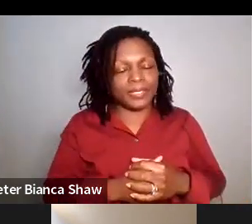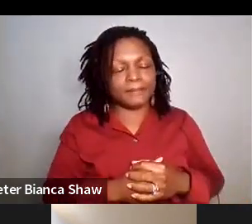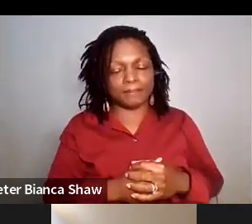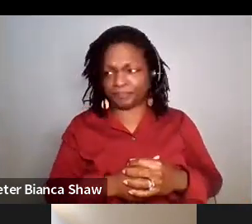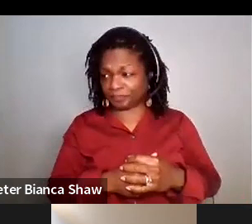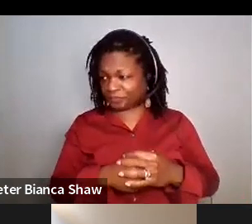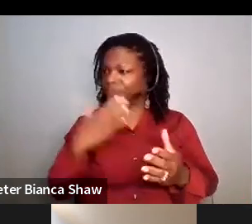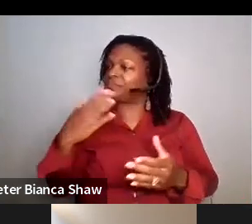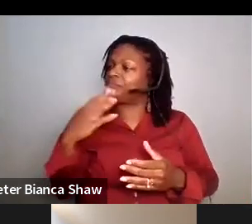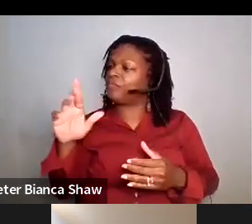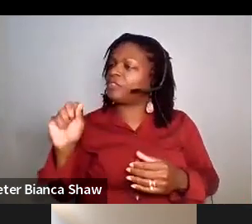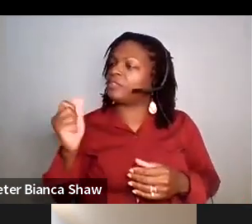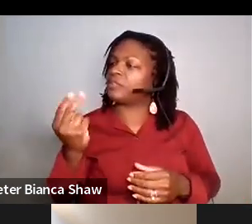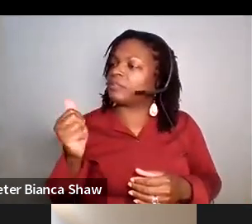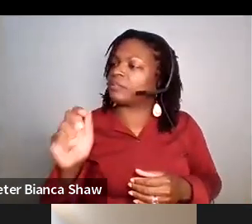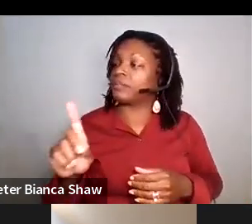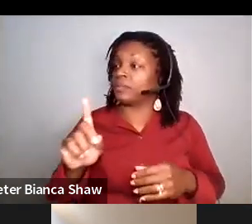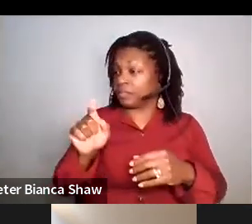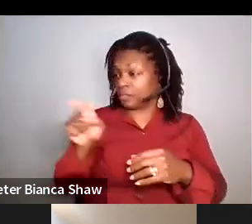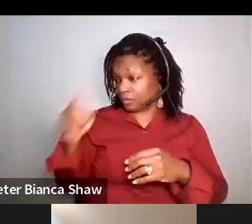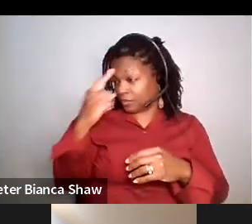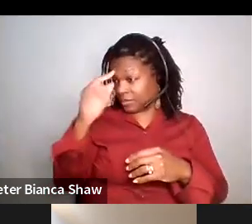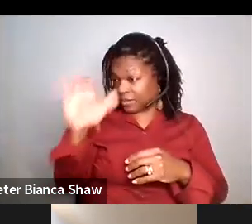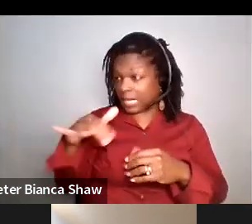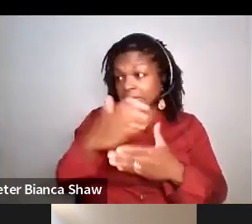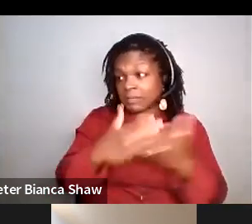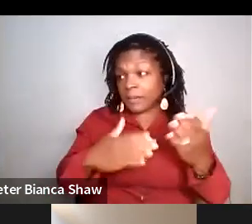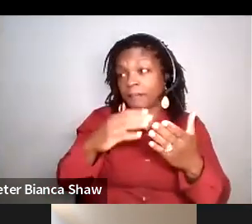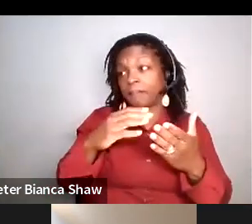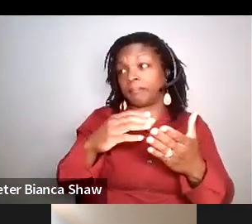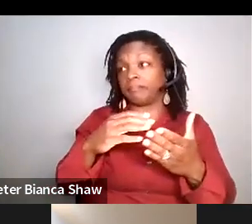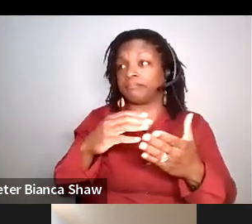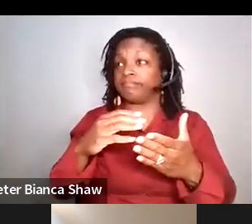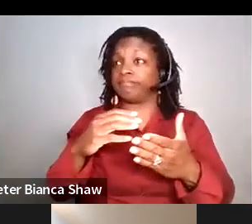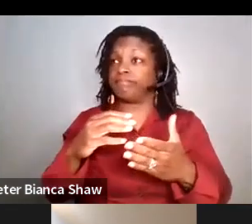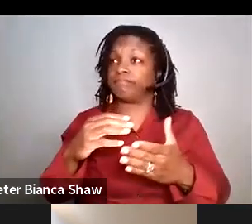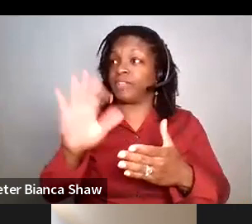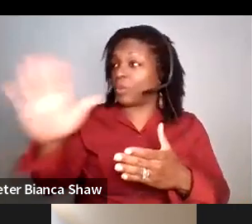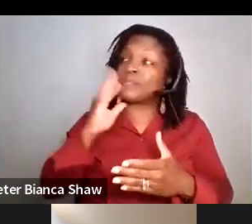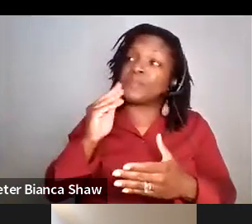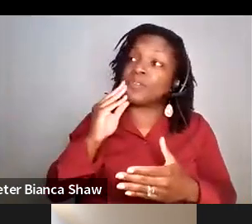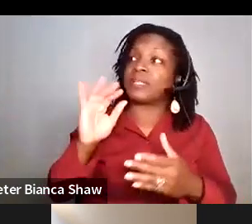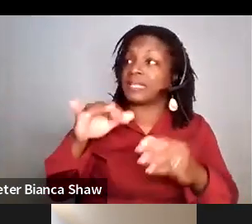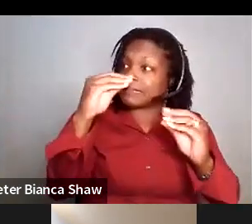Some of that is that some of that a result of being a person with a disability yourself. Do you think your experience is a person with the disability?